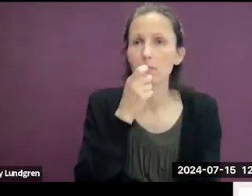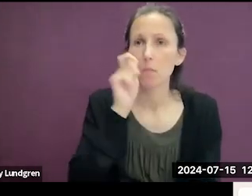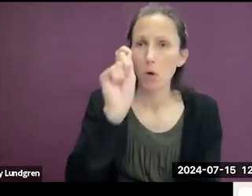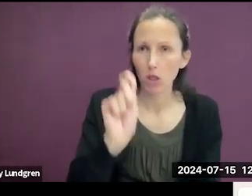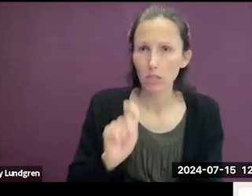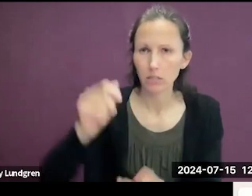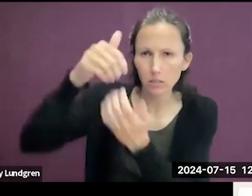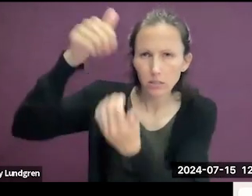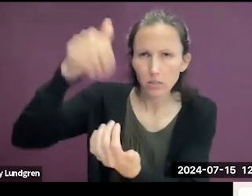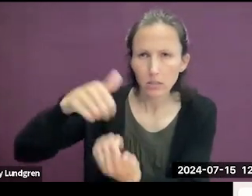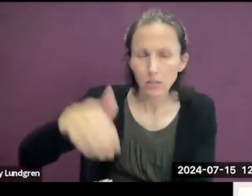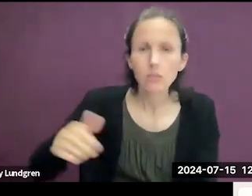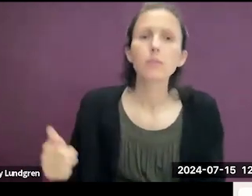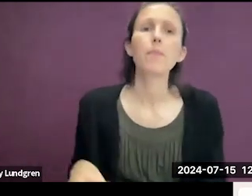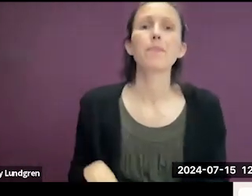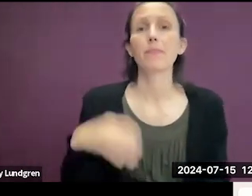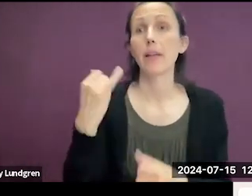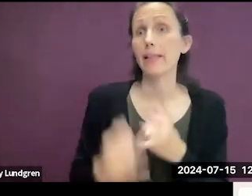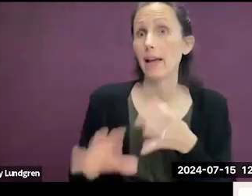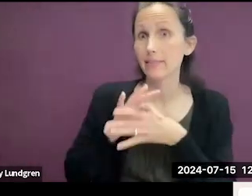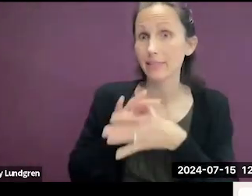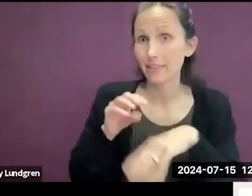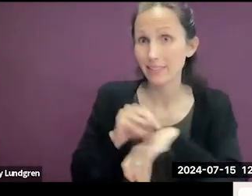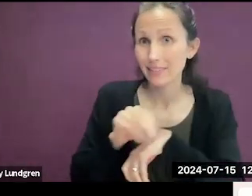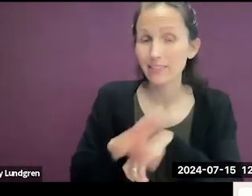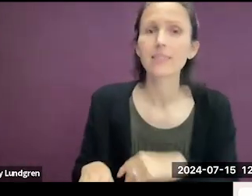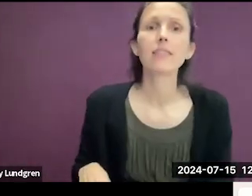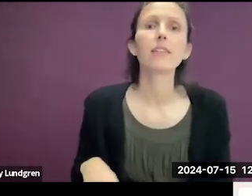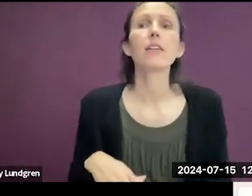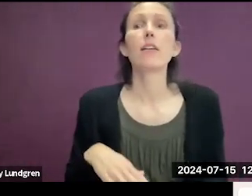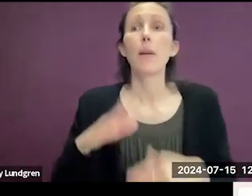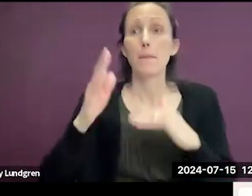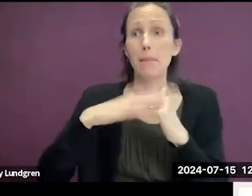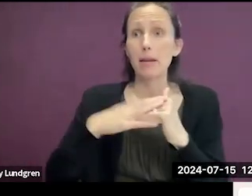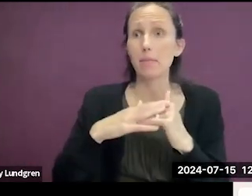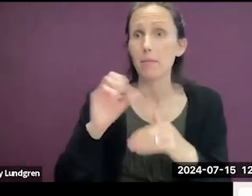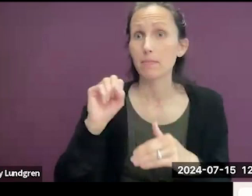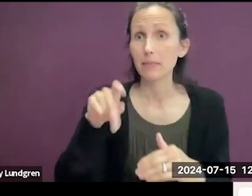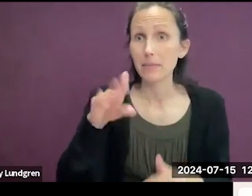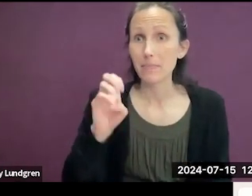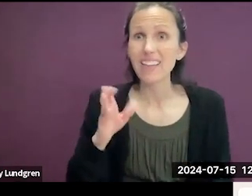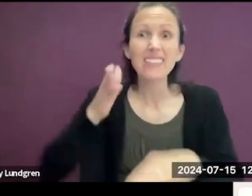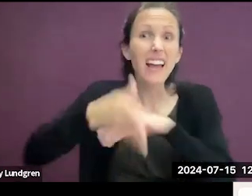And then our last bit of content guideline here is the minimum space after our paragraphs should be six point.